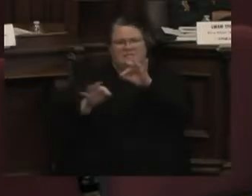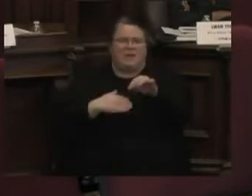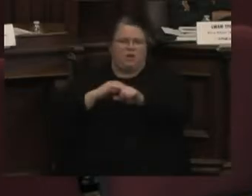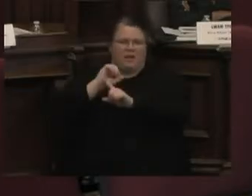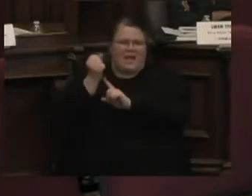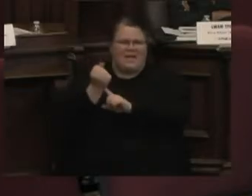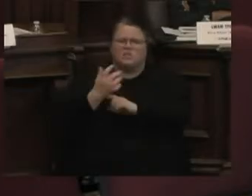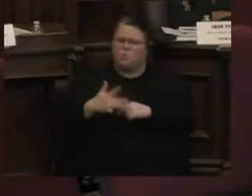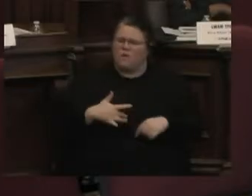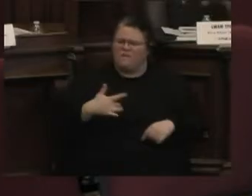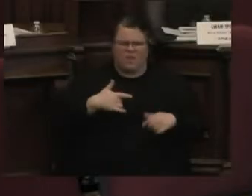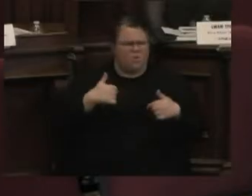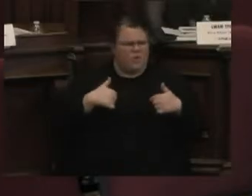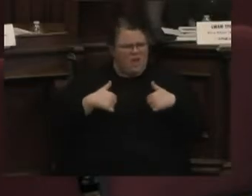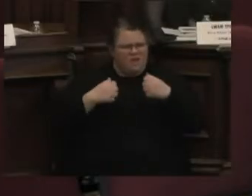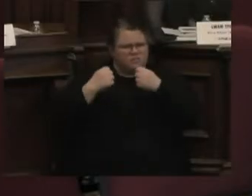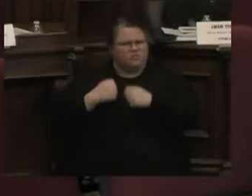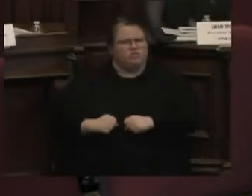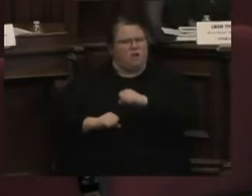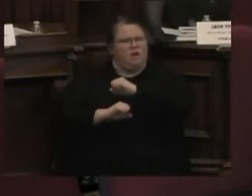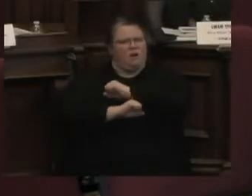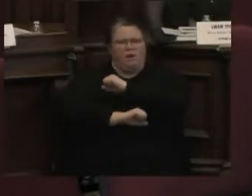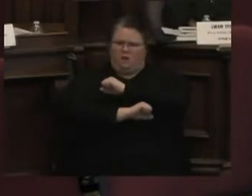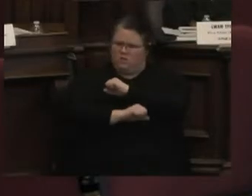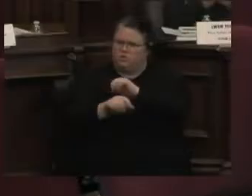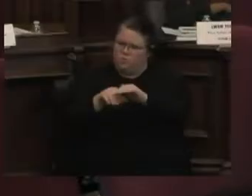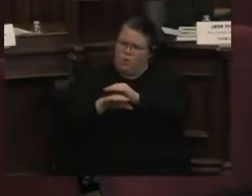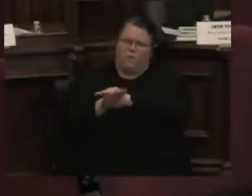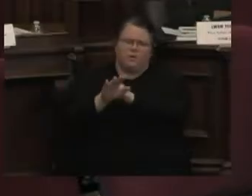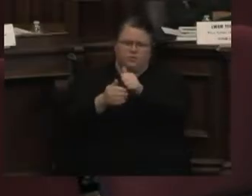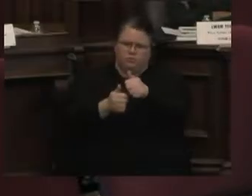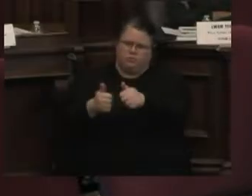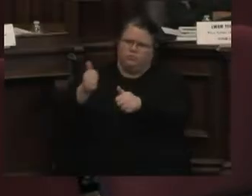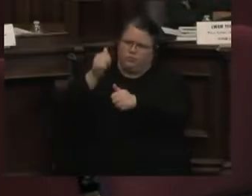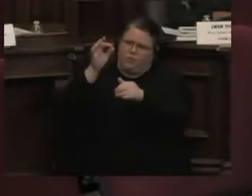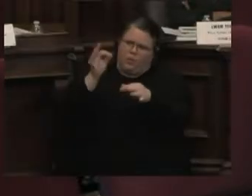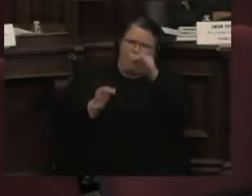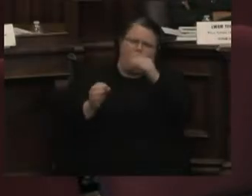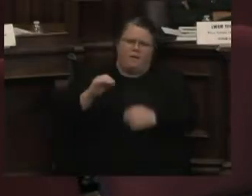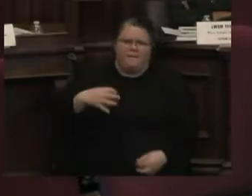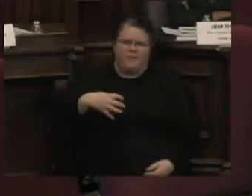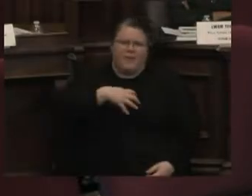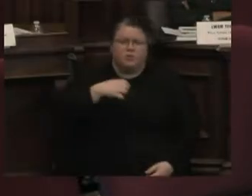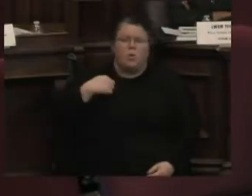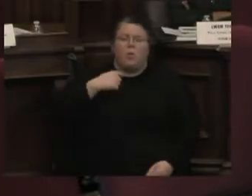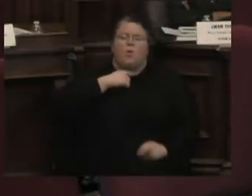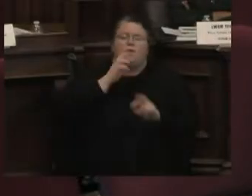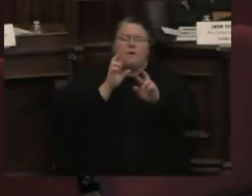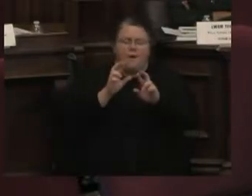for permission to appeal to them. We feel we have